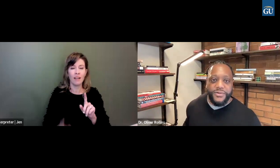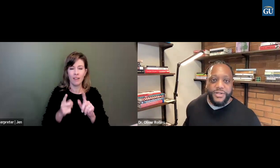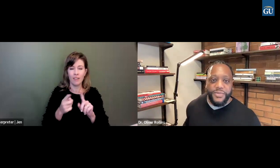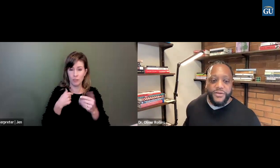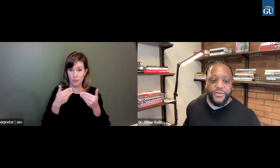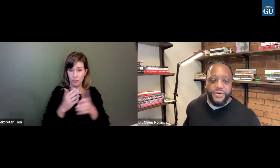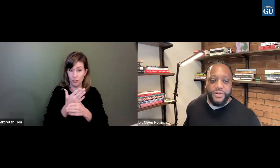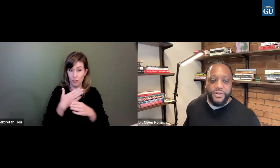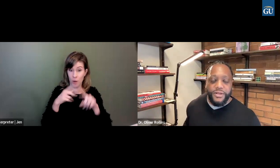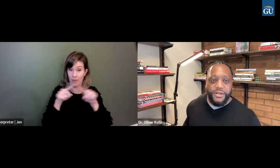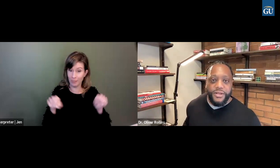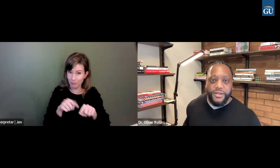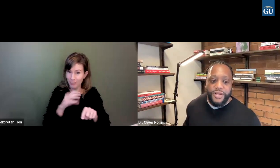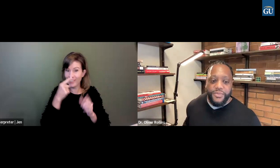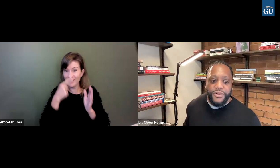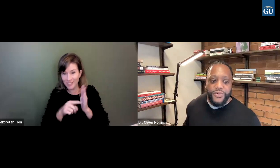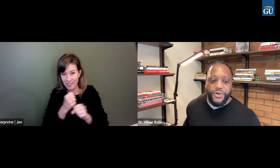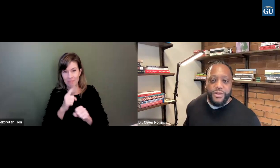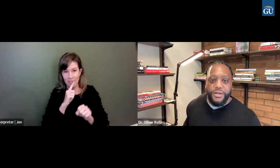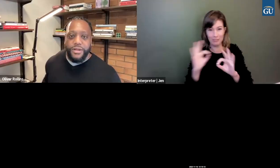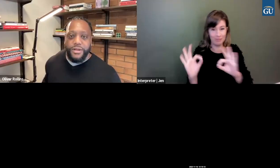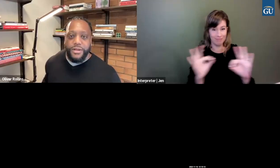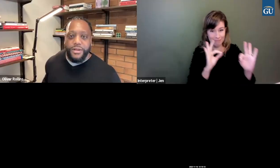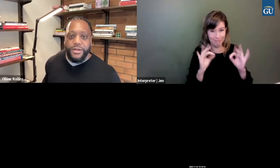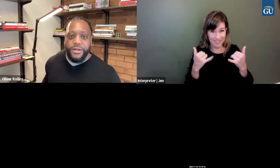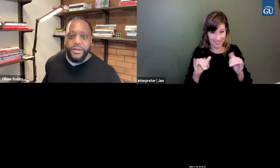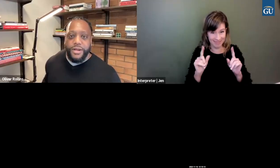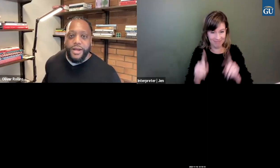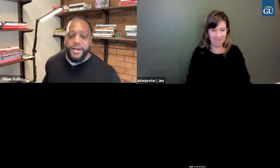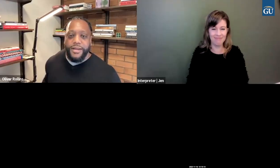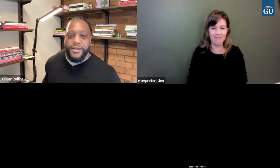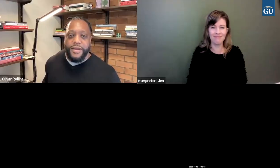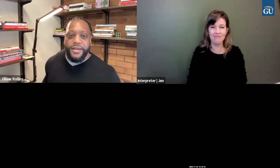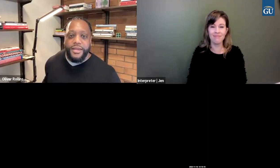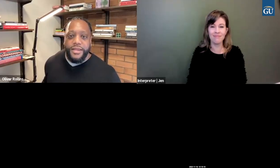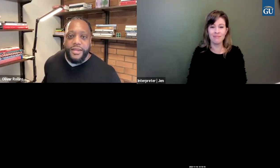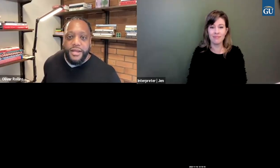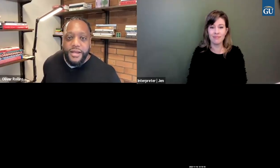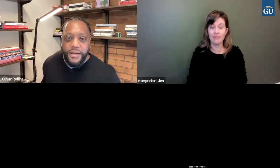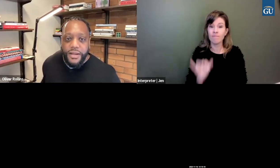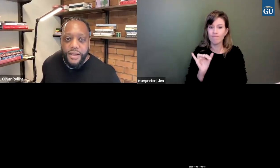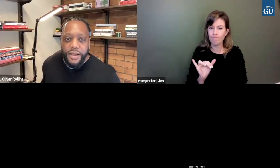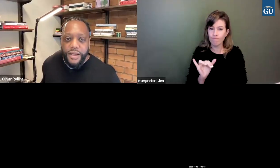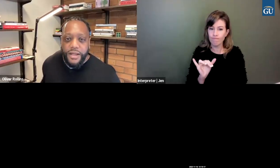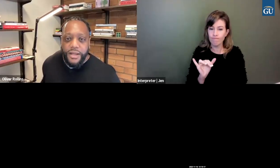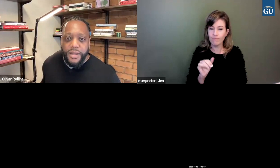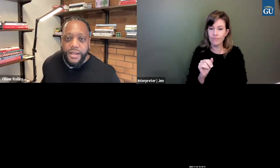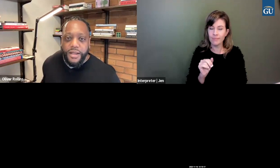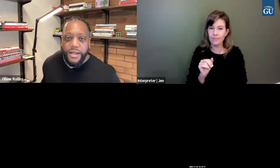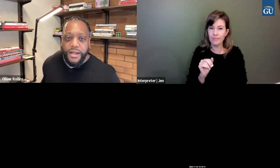share my screen and make sure that part is working.